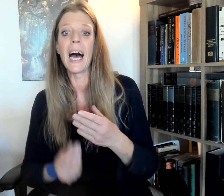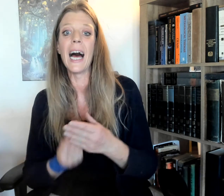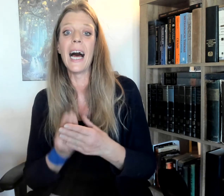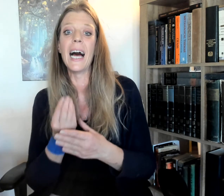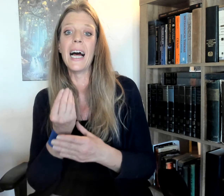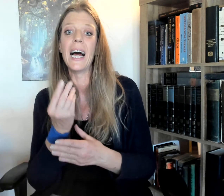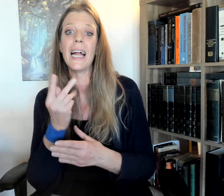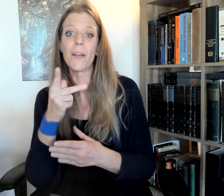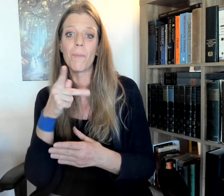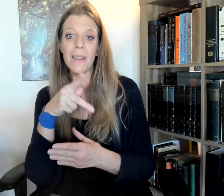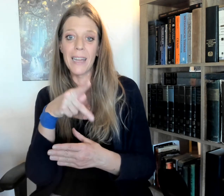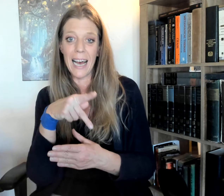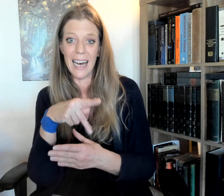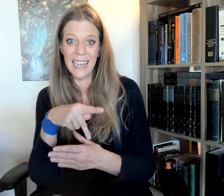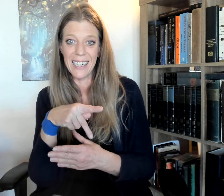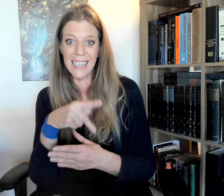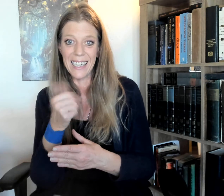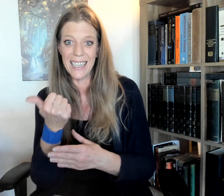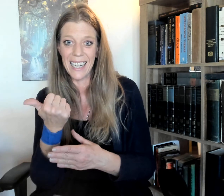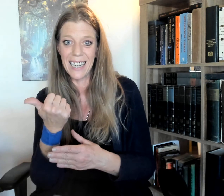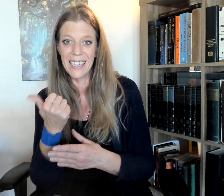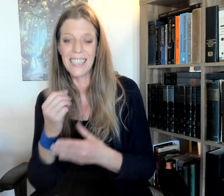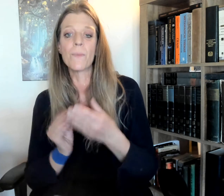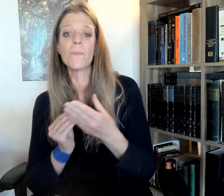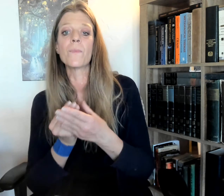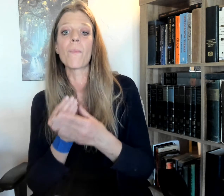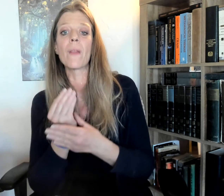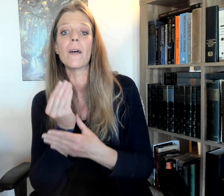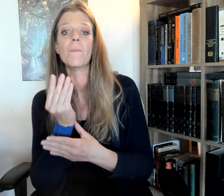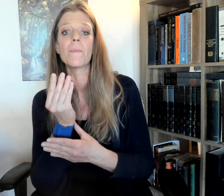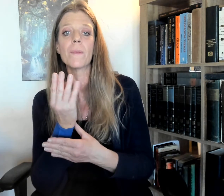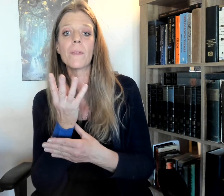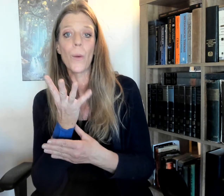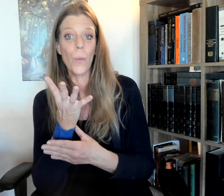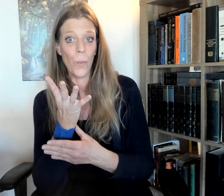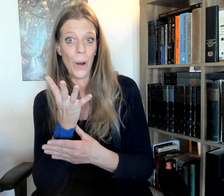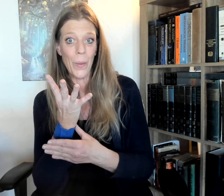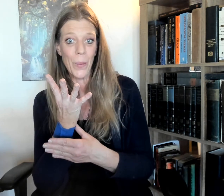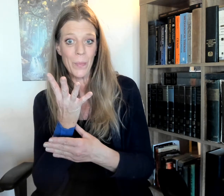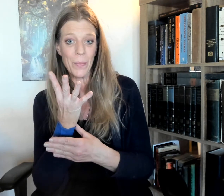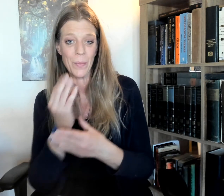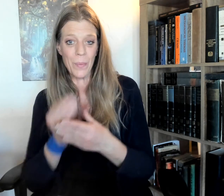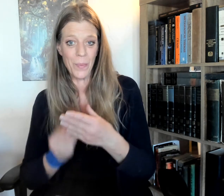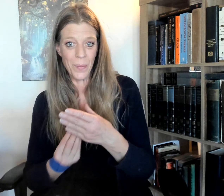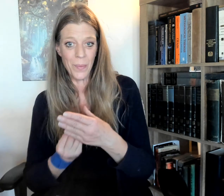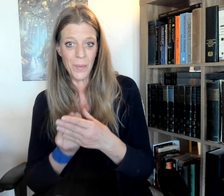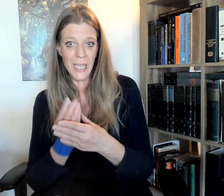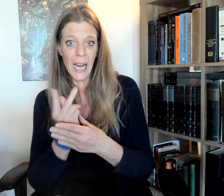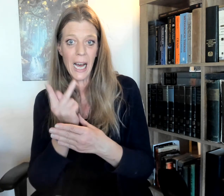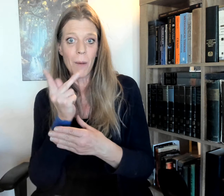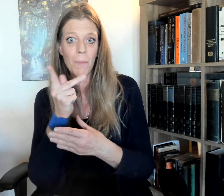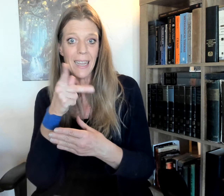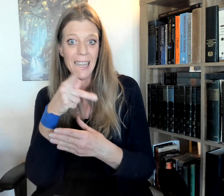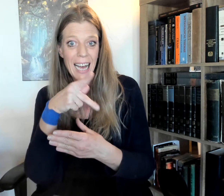And PLANTS. GROW PLANT S.